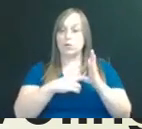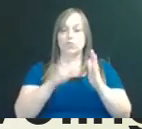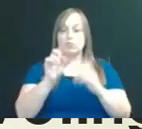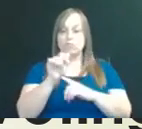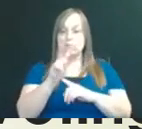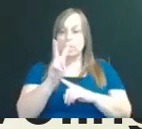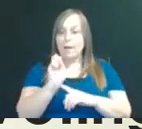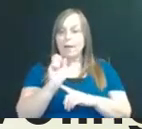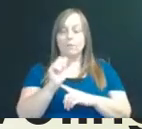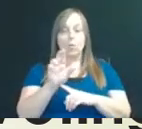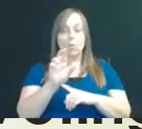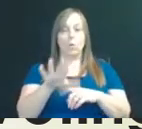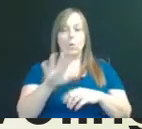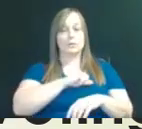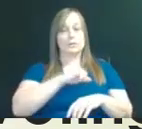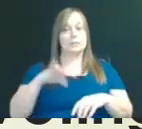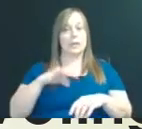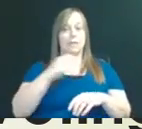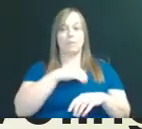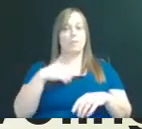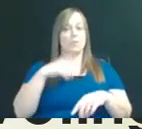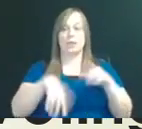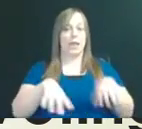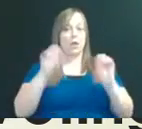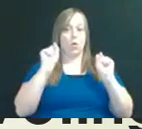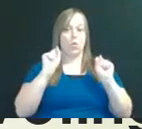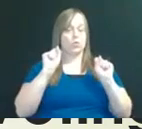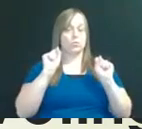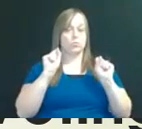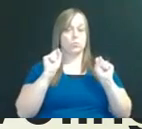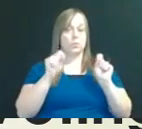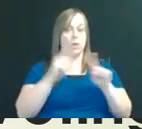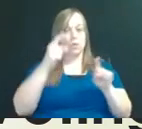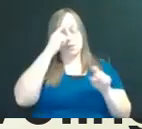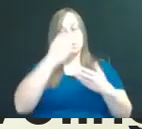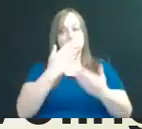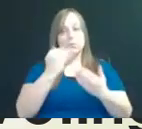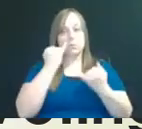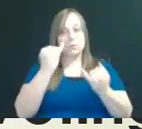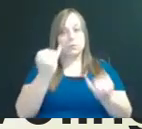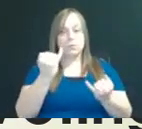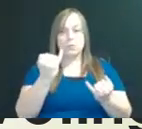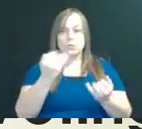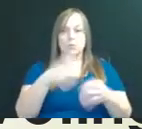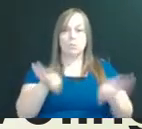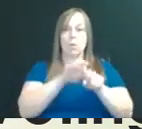or if you are a staff member and you're too busy to host a voter registration drive but you think it's really important, the PAVA team can still come out